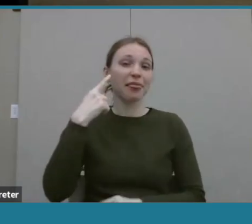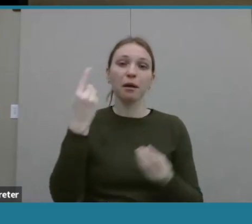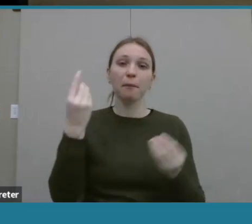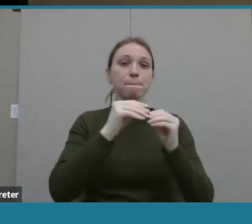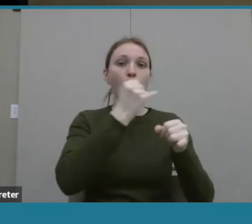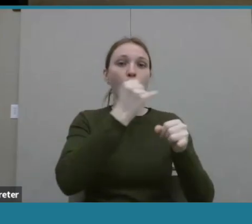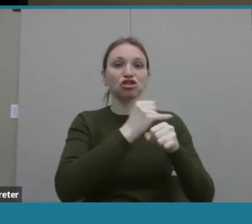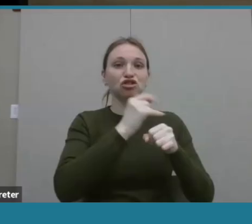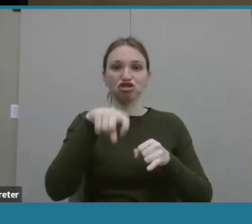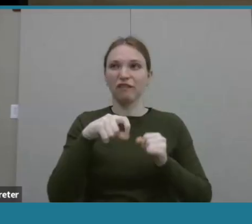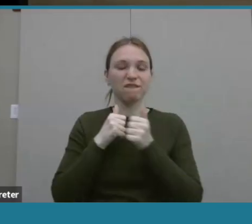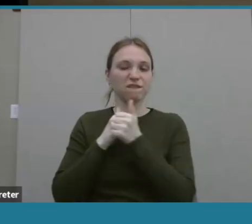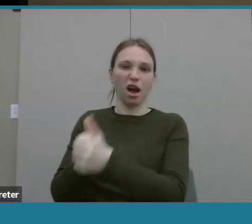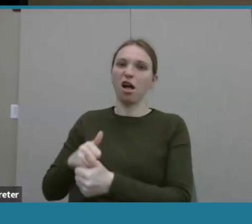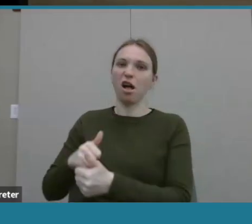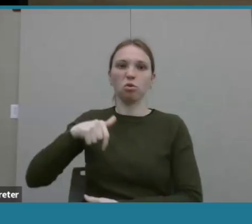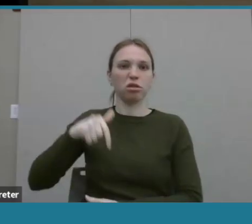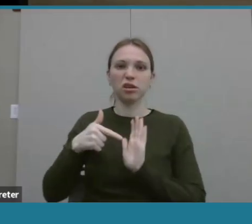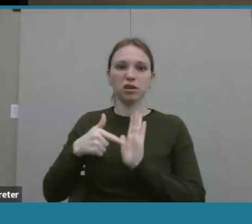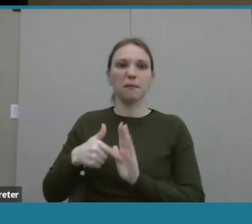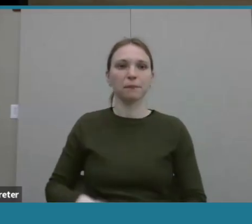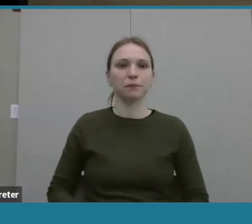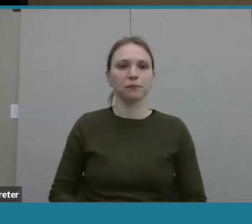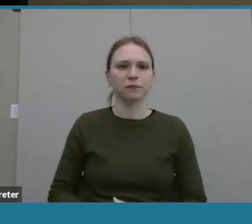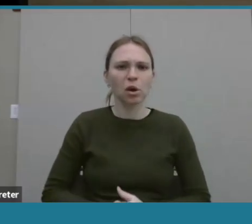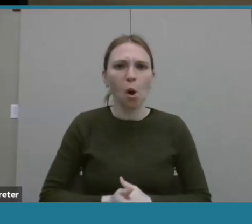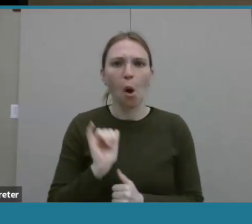So I think that was it, right? Oh, I have more.